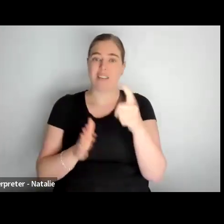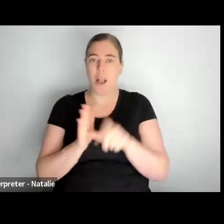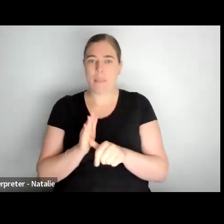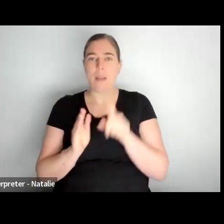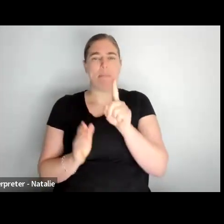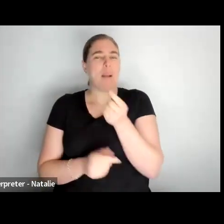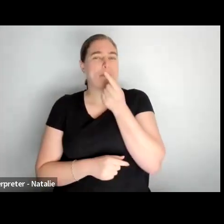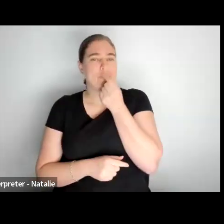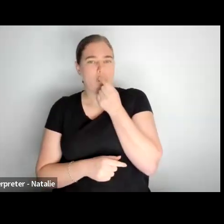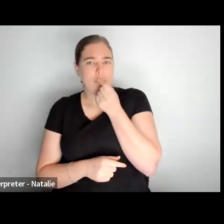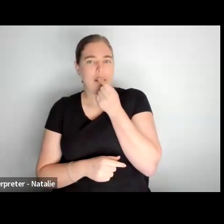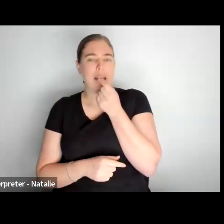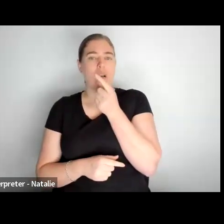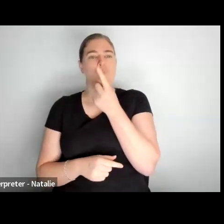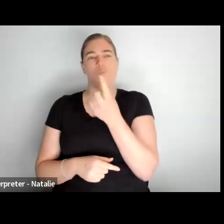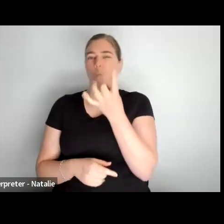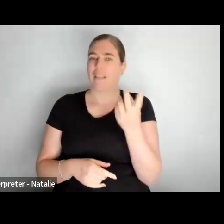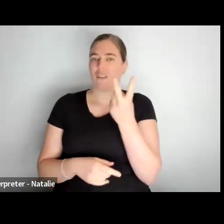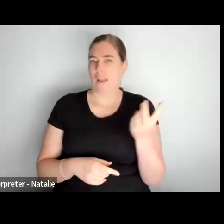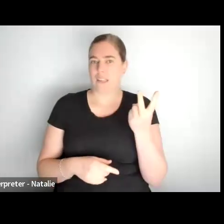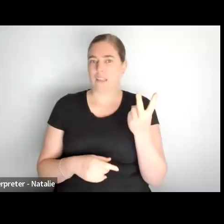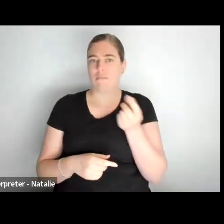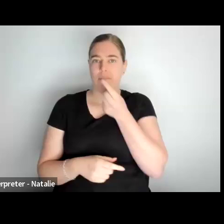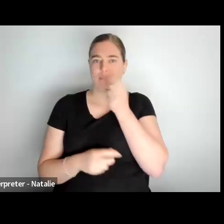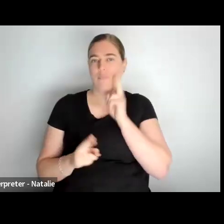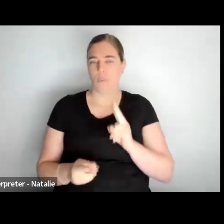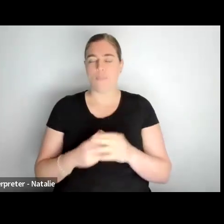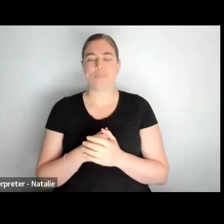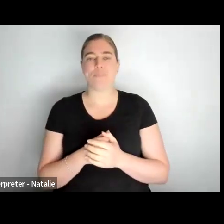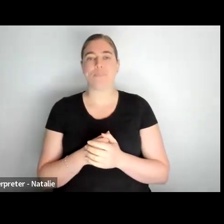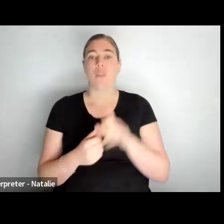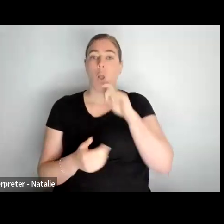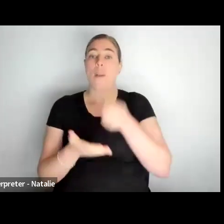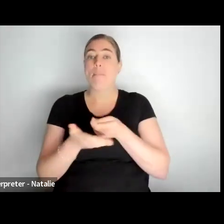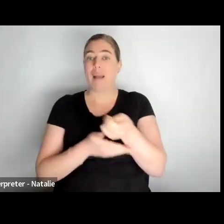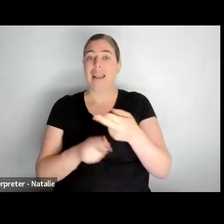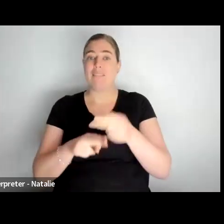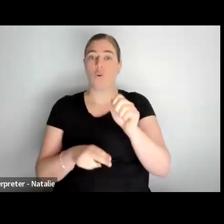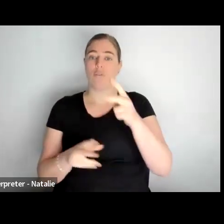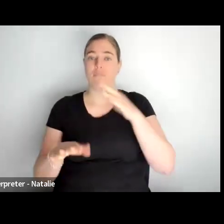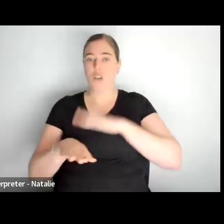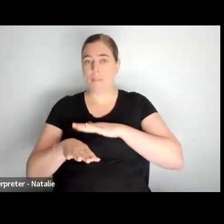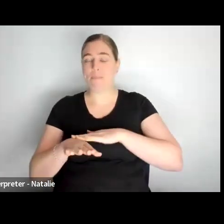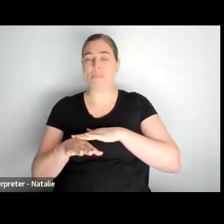will assess maybe once or twice. You will be paid for your work if appointed to a panel. Fees are